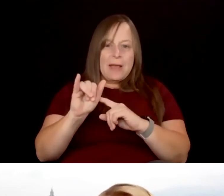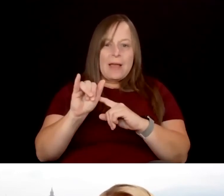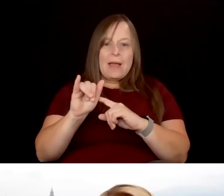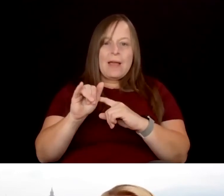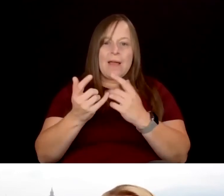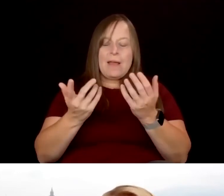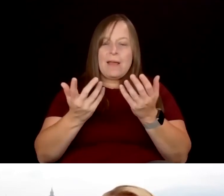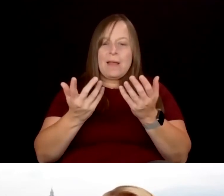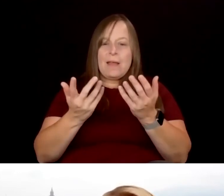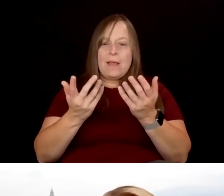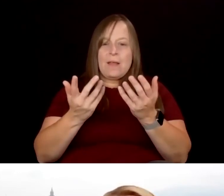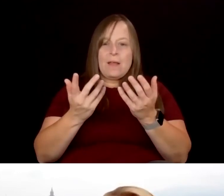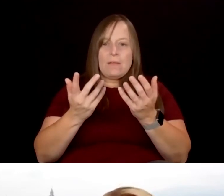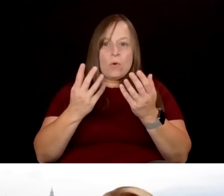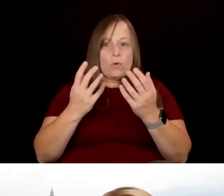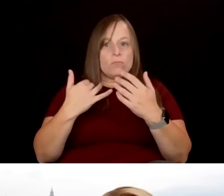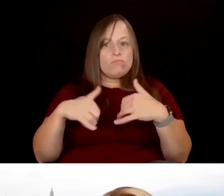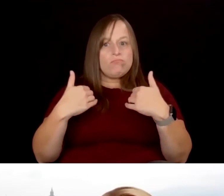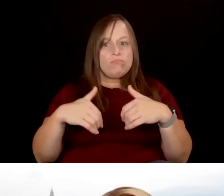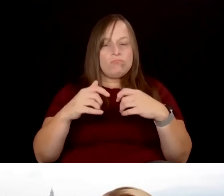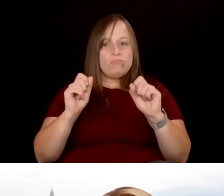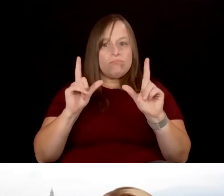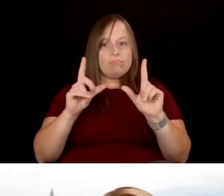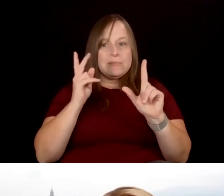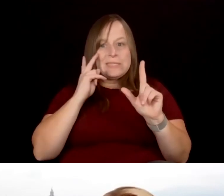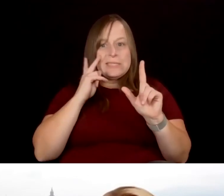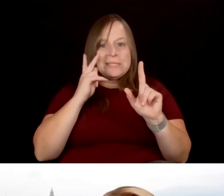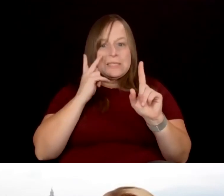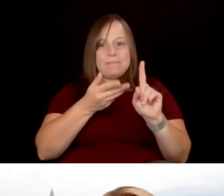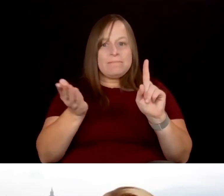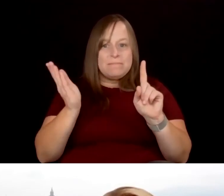And those are so enlightening, but you just see all the difficulties